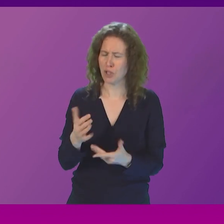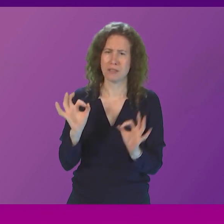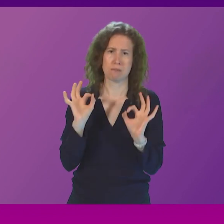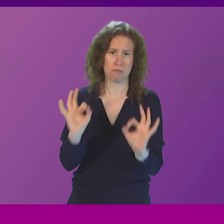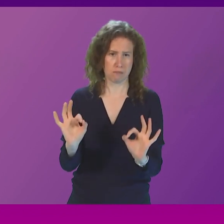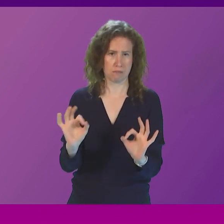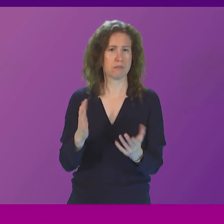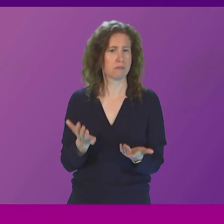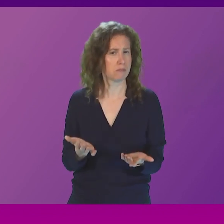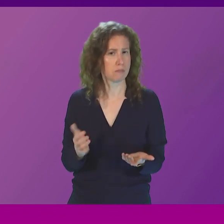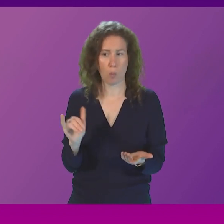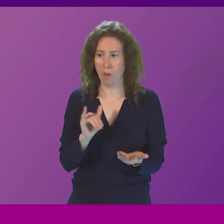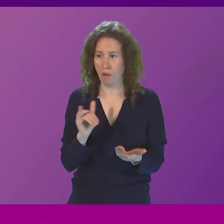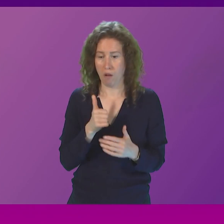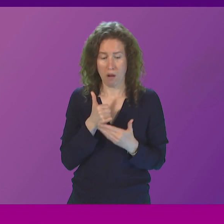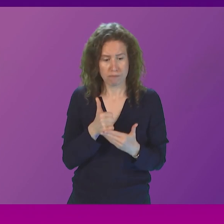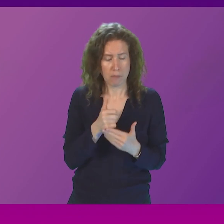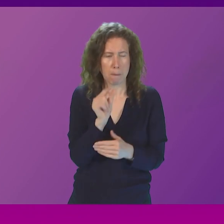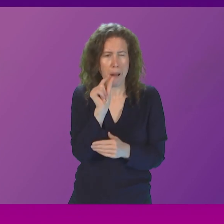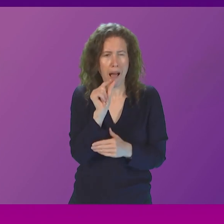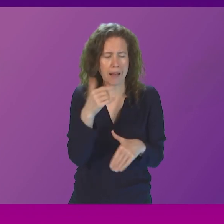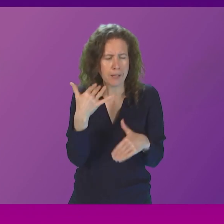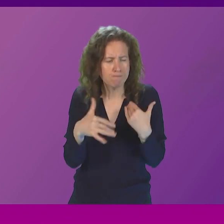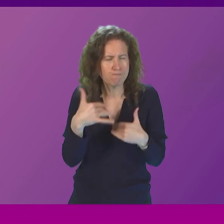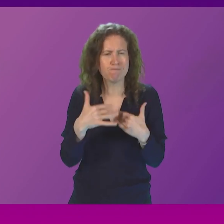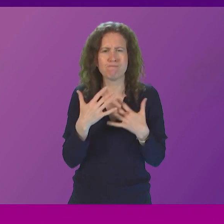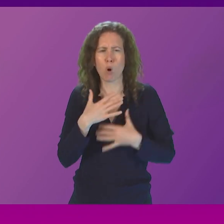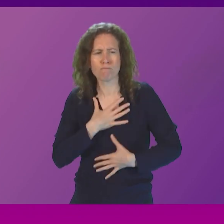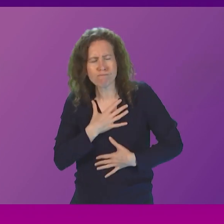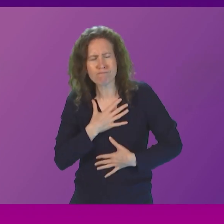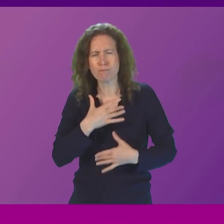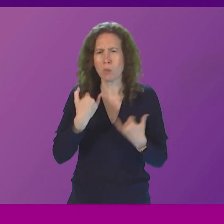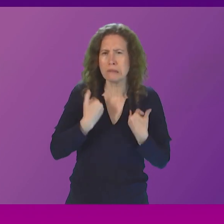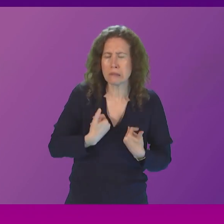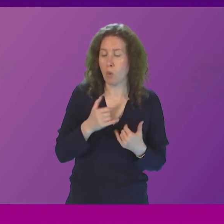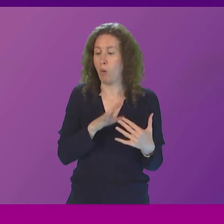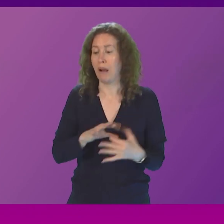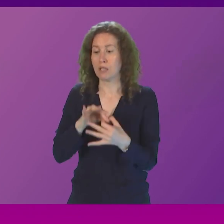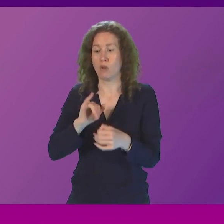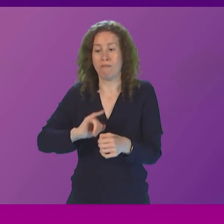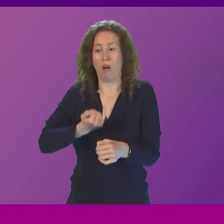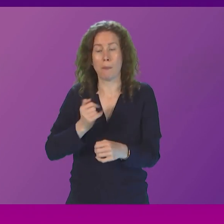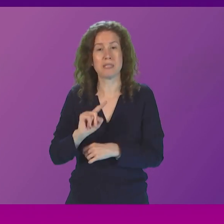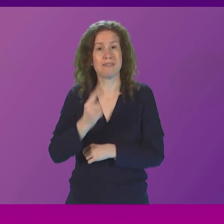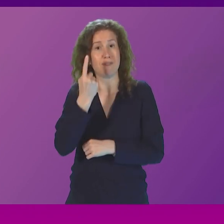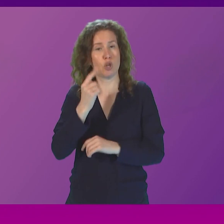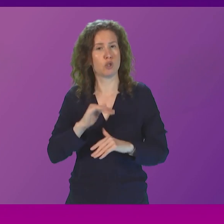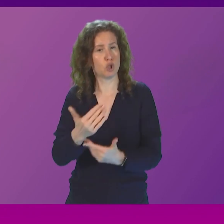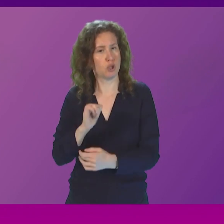whether through the minor ailment service, the pharmacy first service or the range of